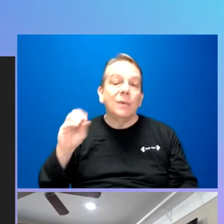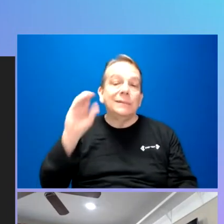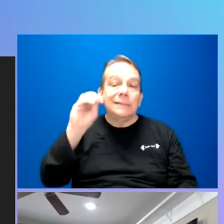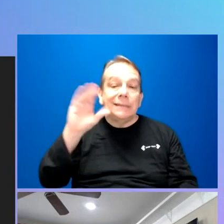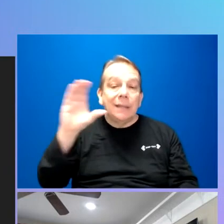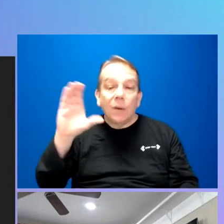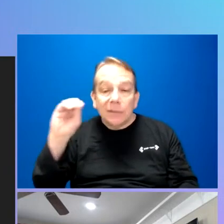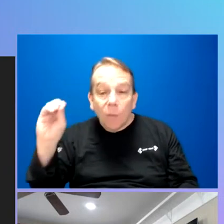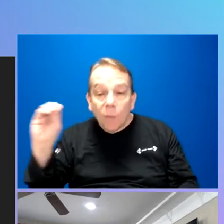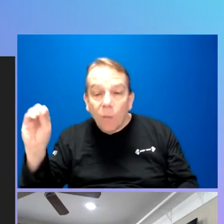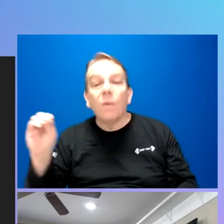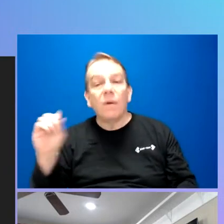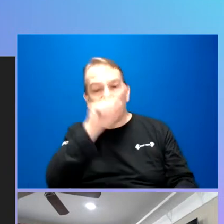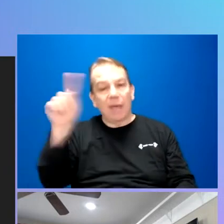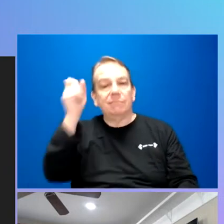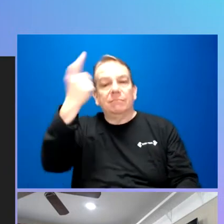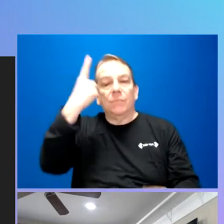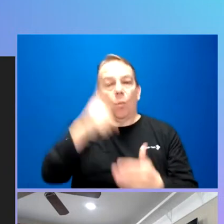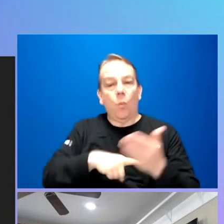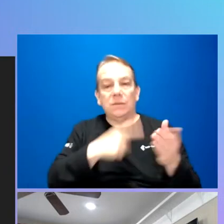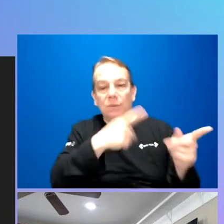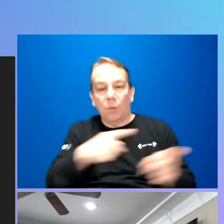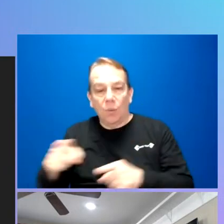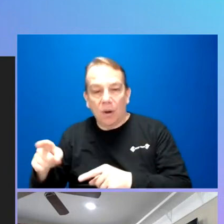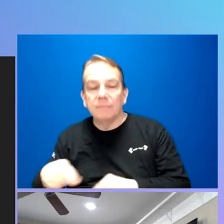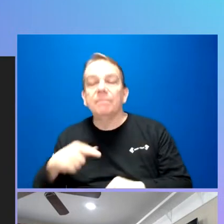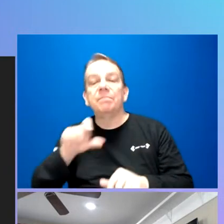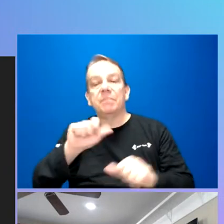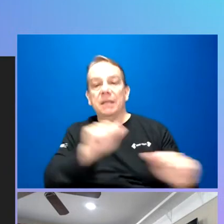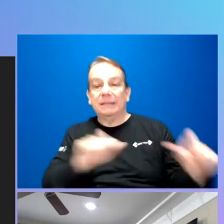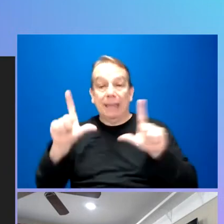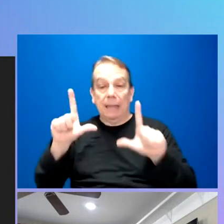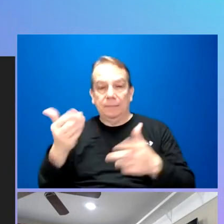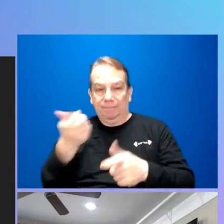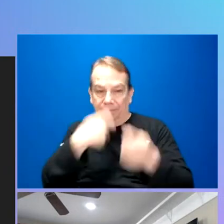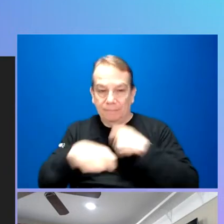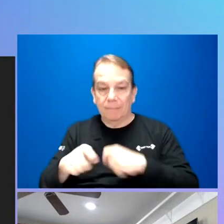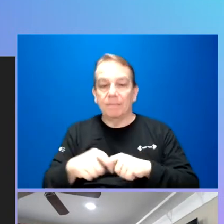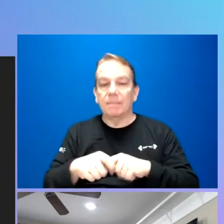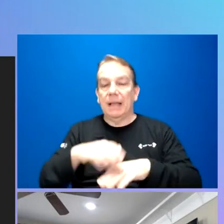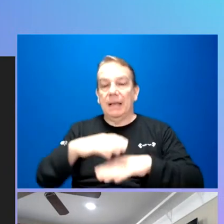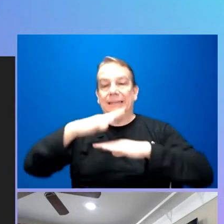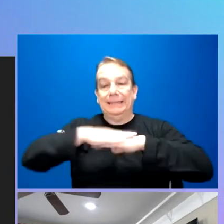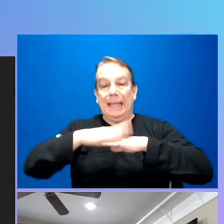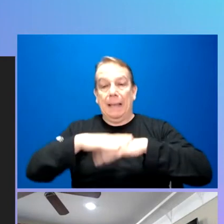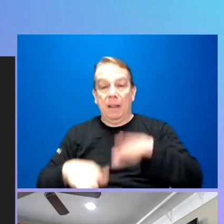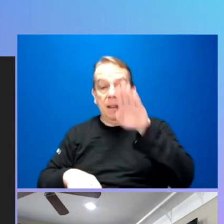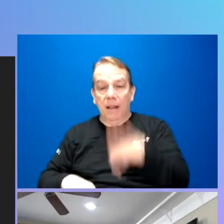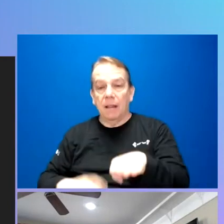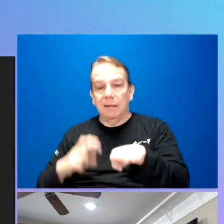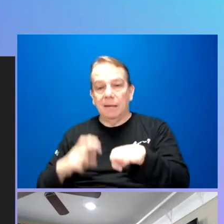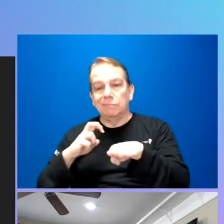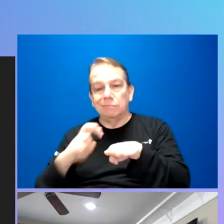another image of some people sitting around the table. We're going to be talking about stakeholders because they are